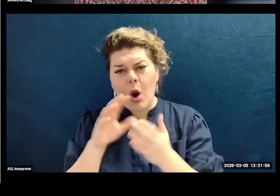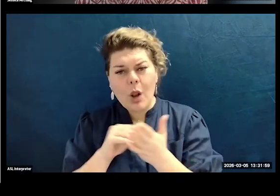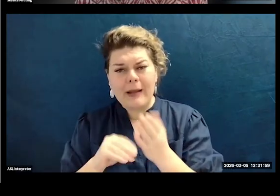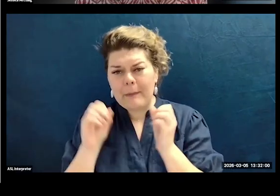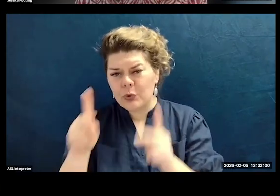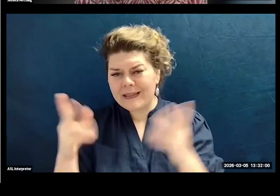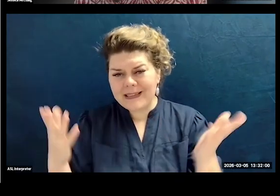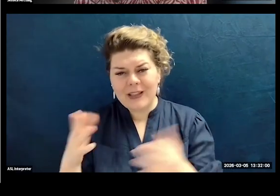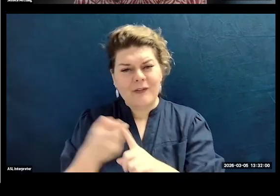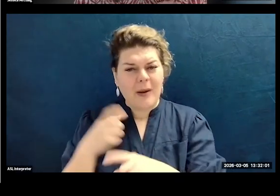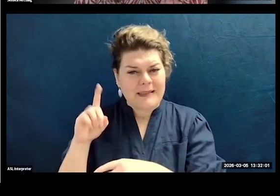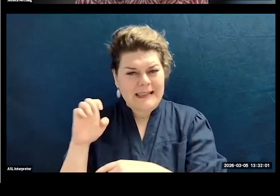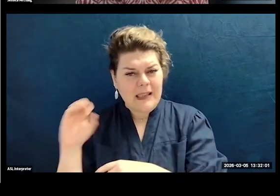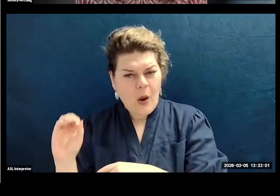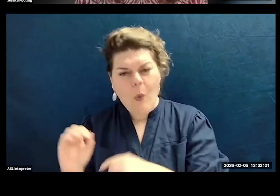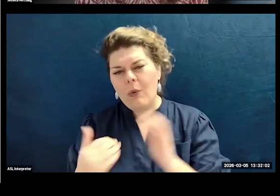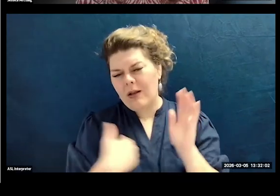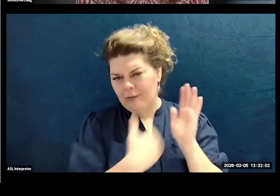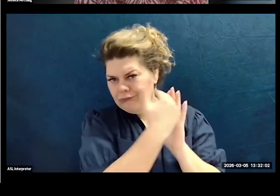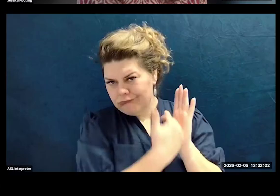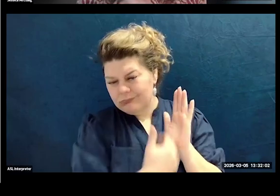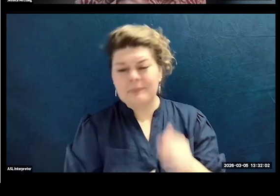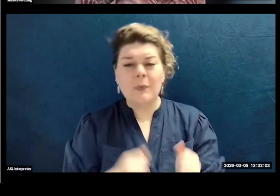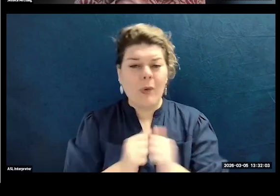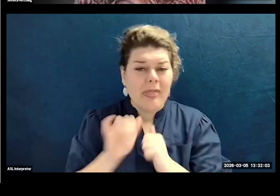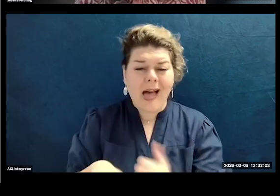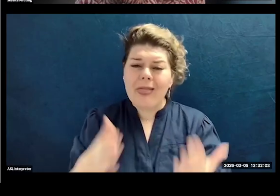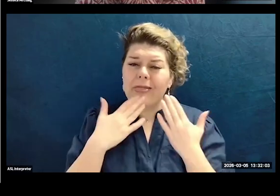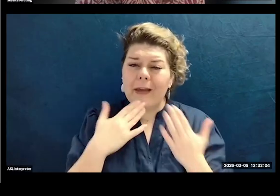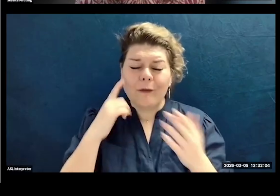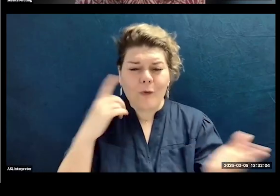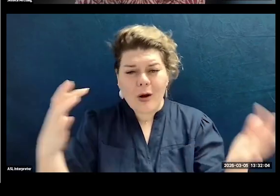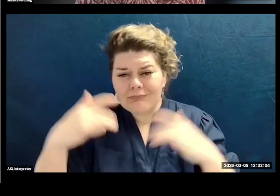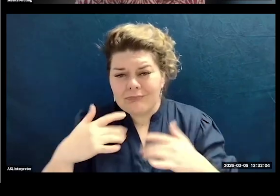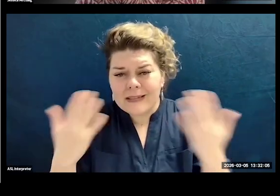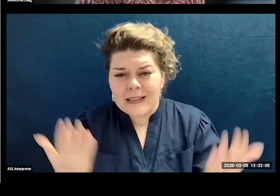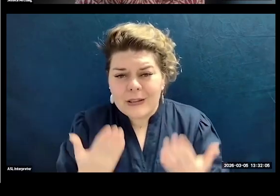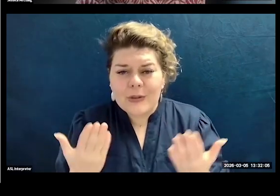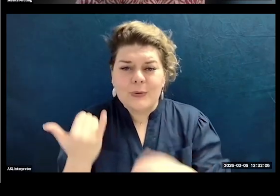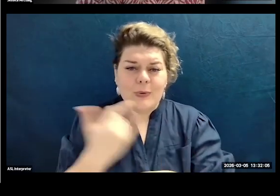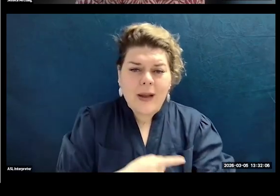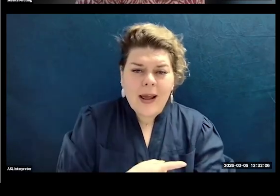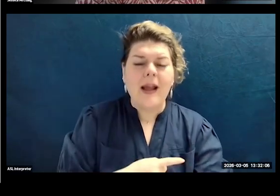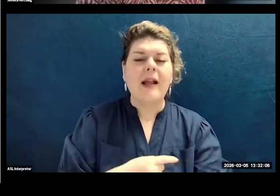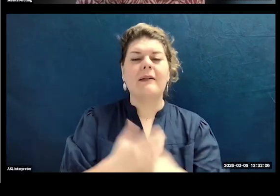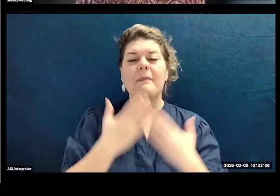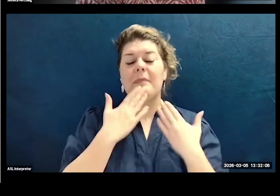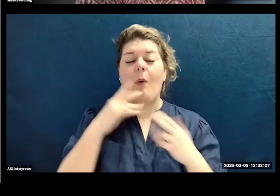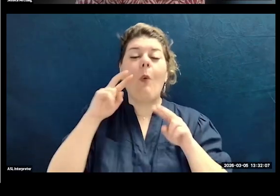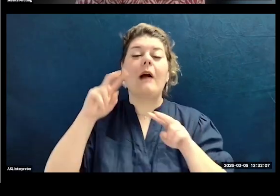from the DEO. And with that, we thank you all for being here and joining us. As I mentioned, please stay tuned for that follow-up email